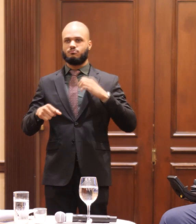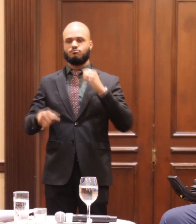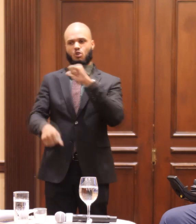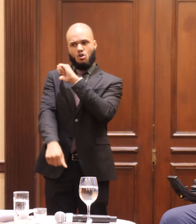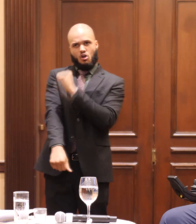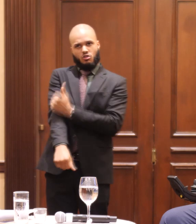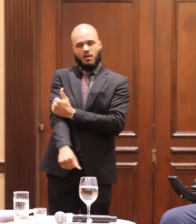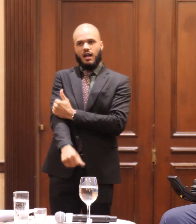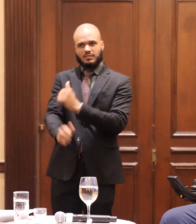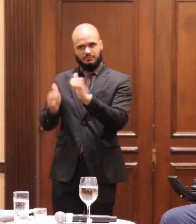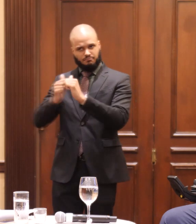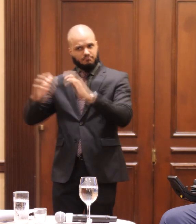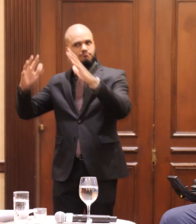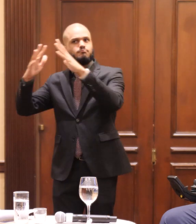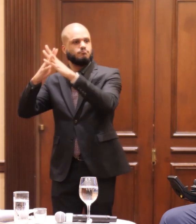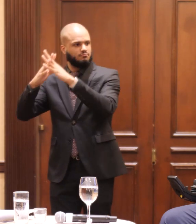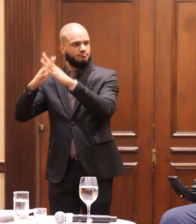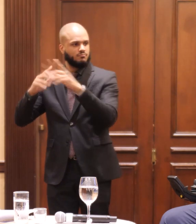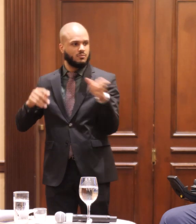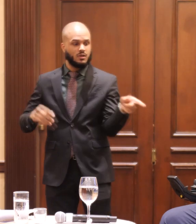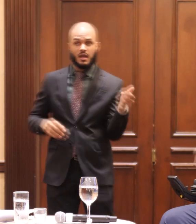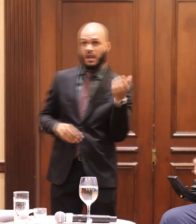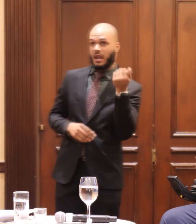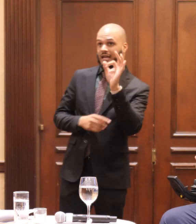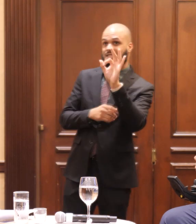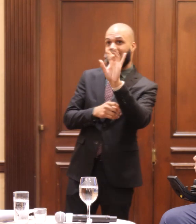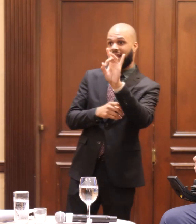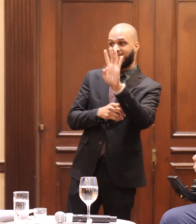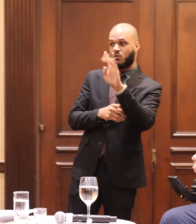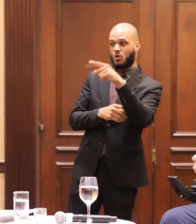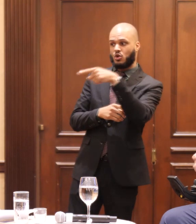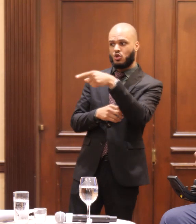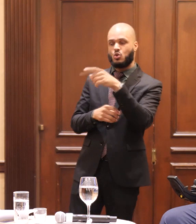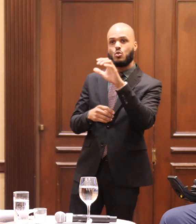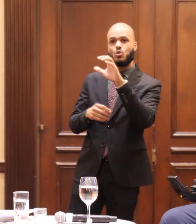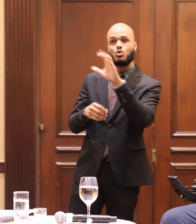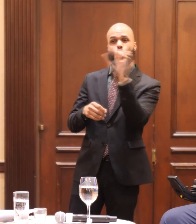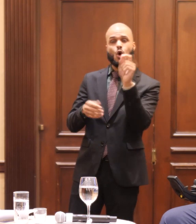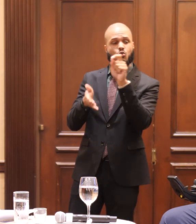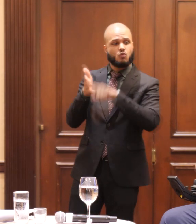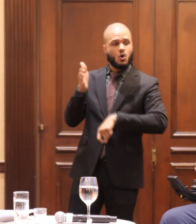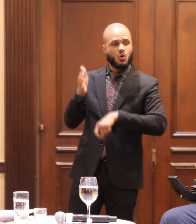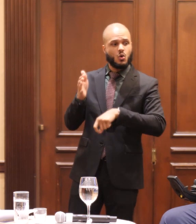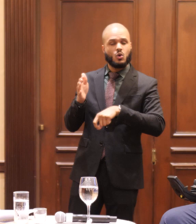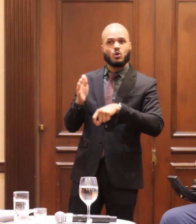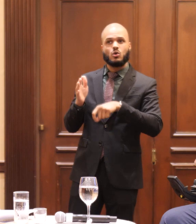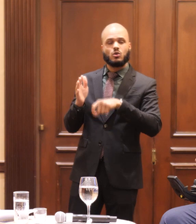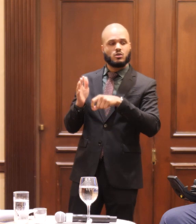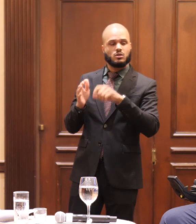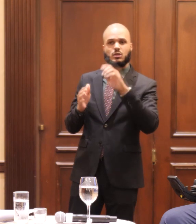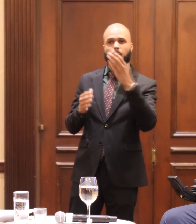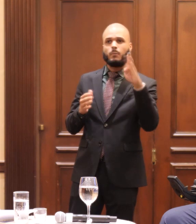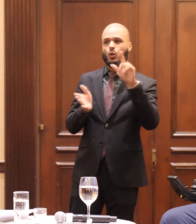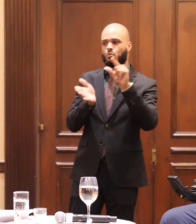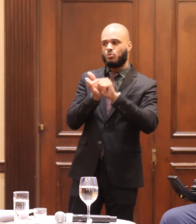and came into being. GALLEGOS: 1984 is also when you co-wrote the statutory blueprint for eliminating disability discrimination.